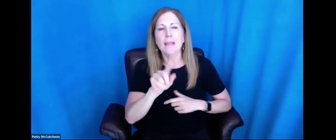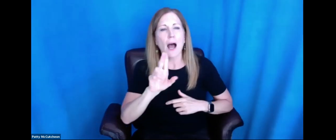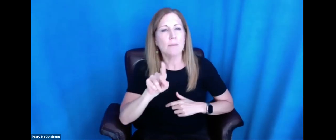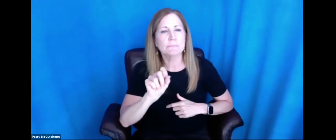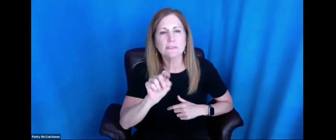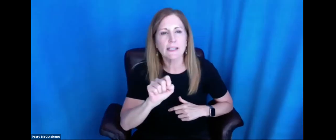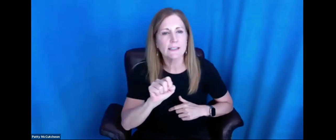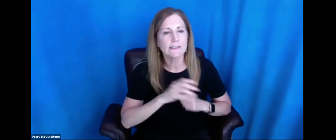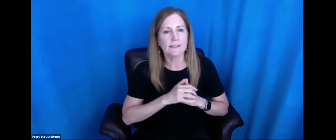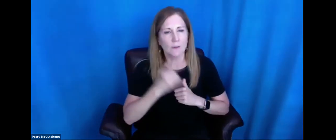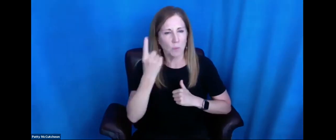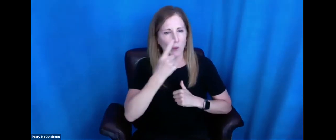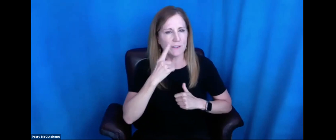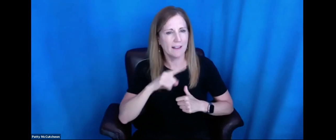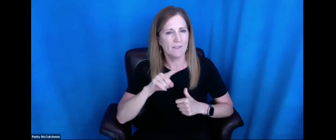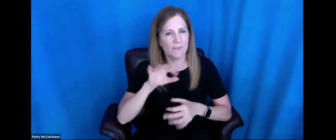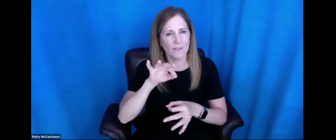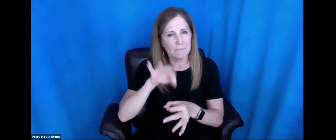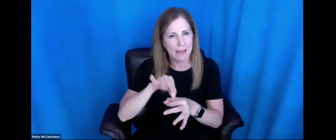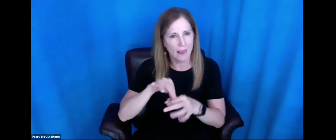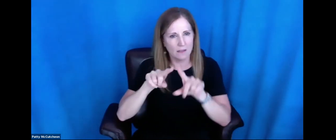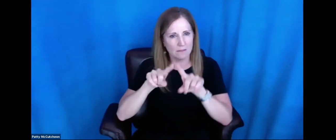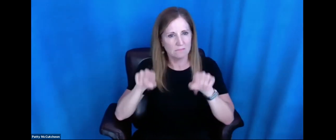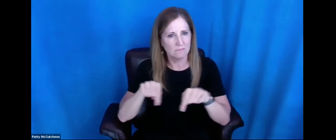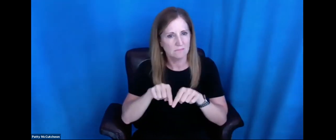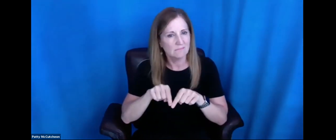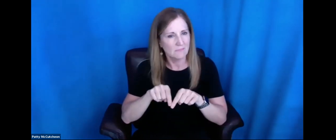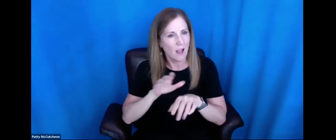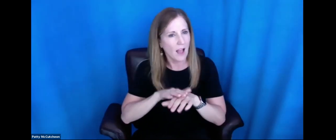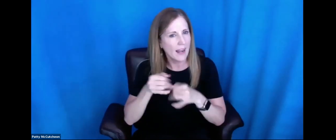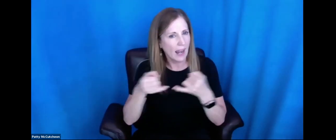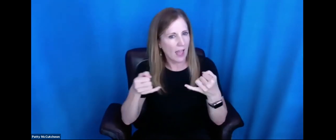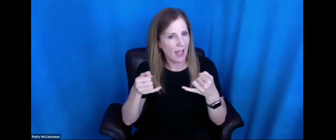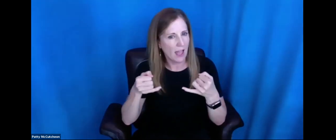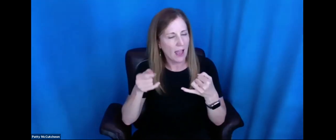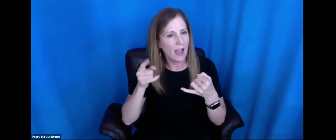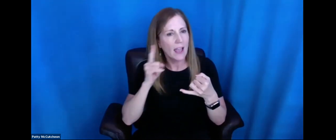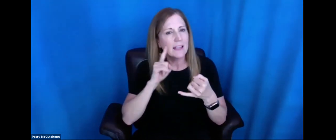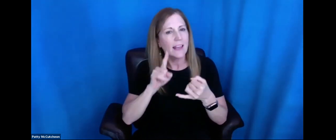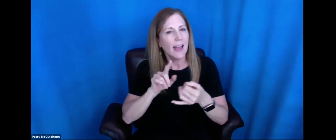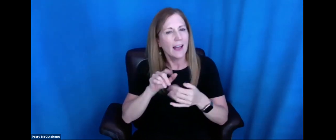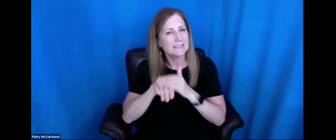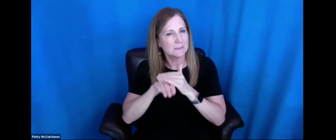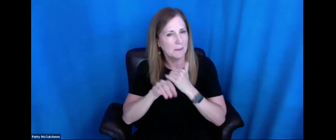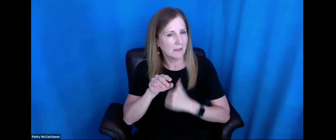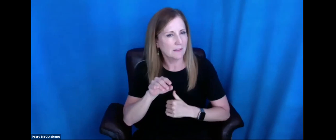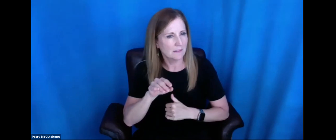online so that it's accessible to blind people because the print one is not accessible.